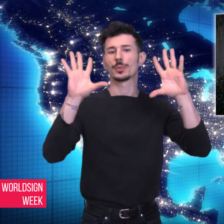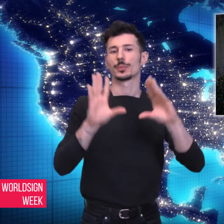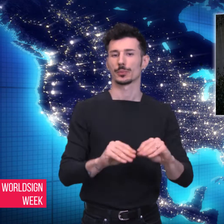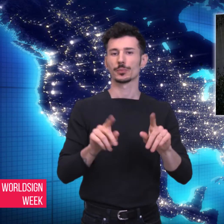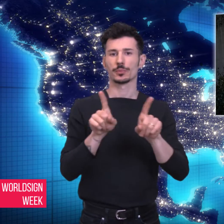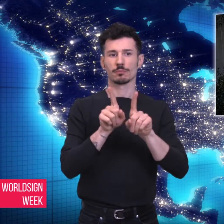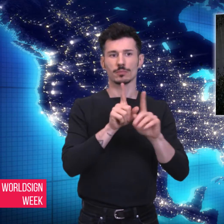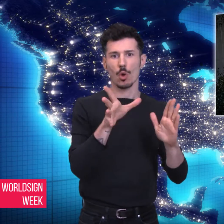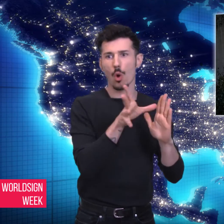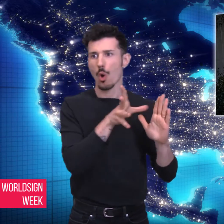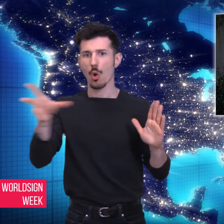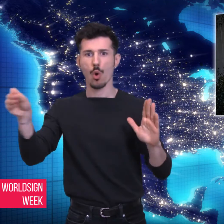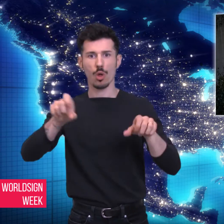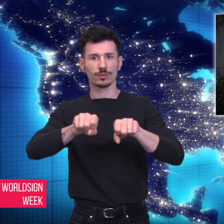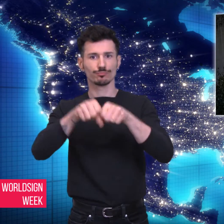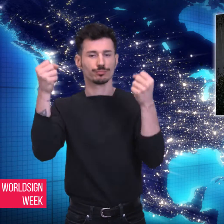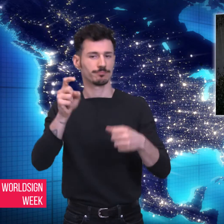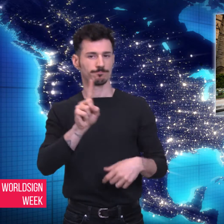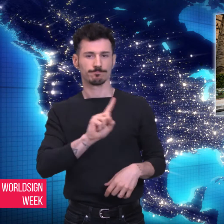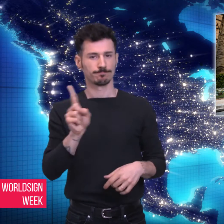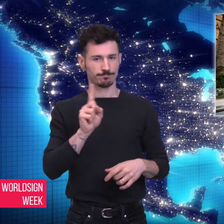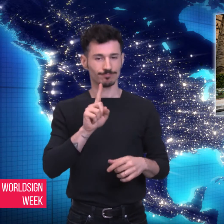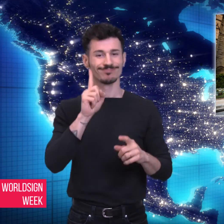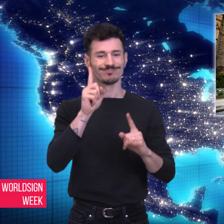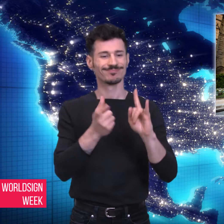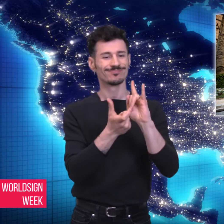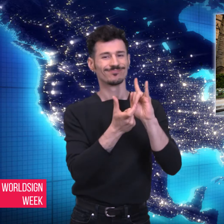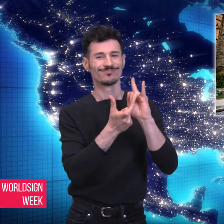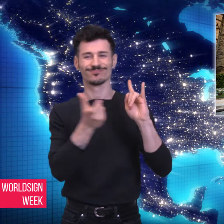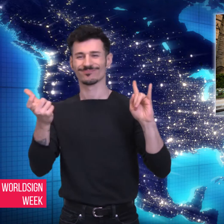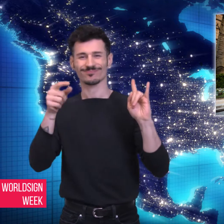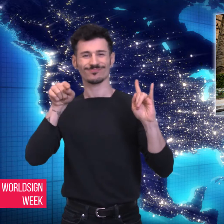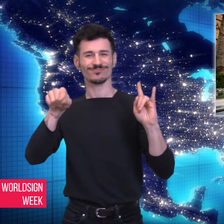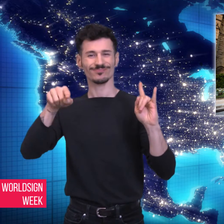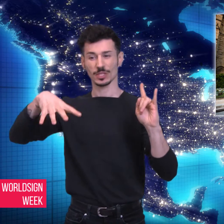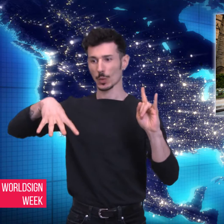Some famous parts of the Notre-Dame were damaged